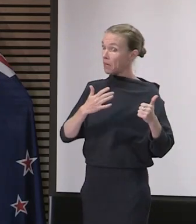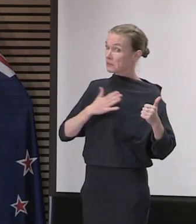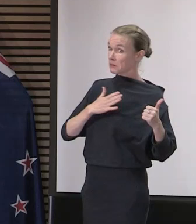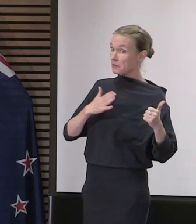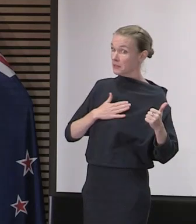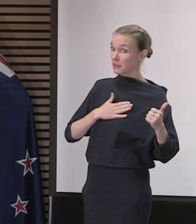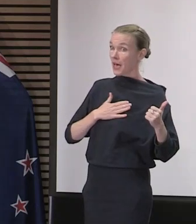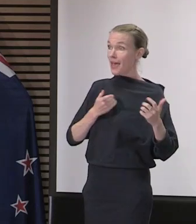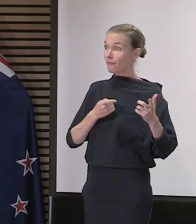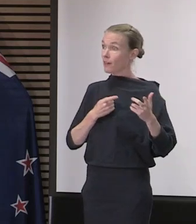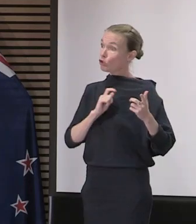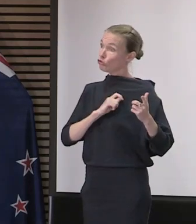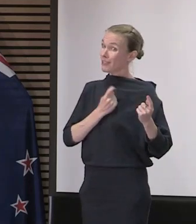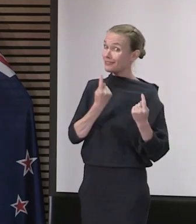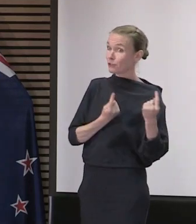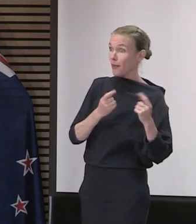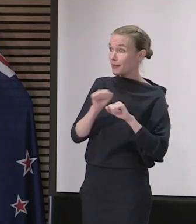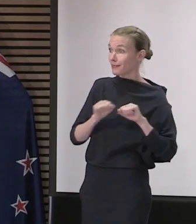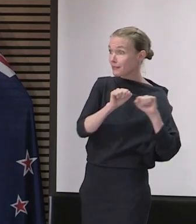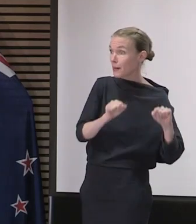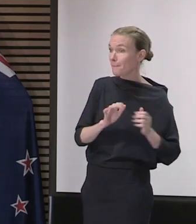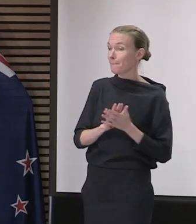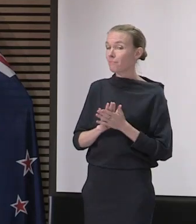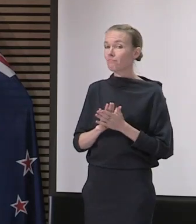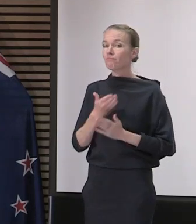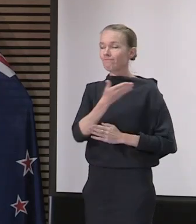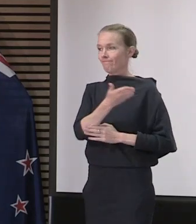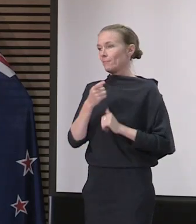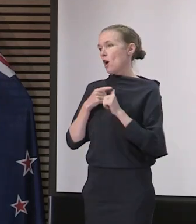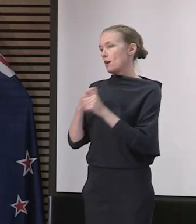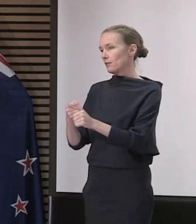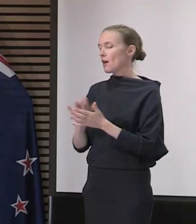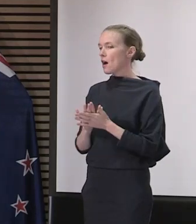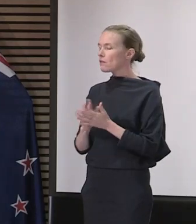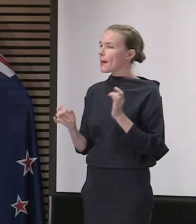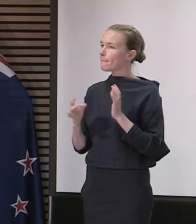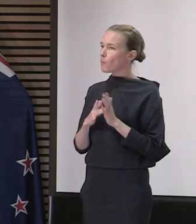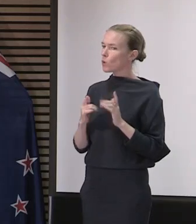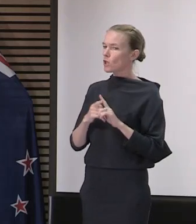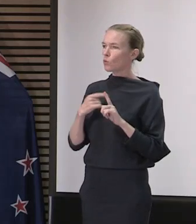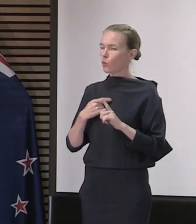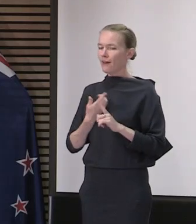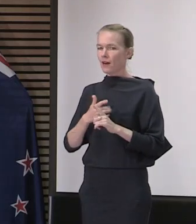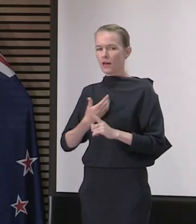will reach that standard? We would need to be confident in each other's